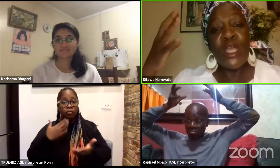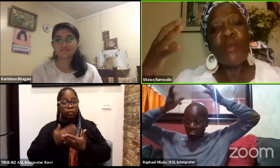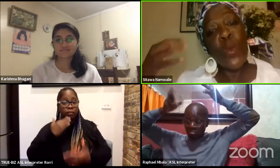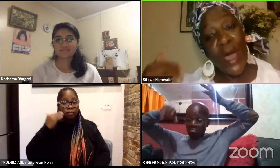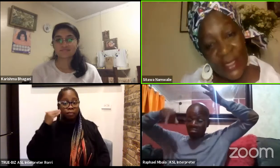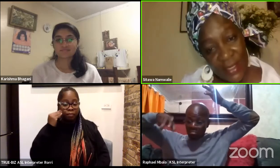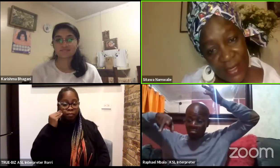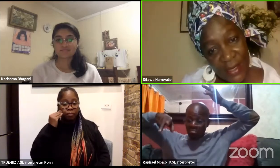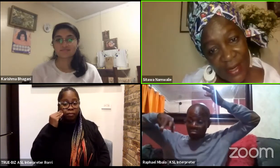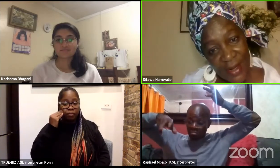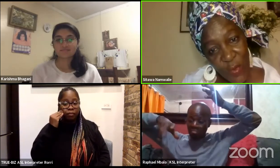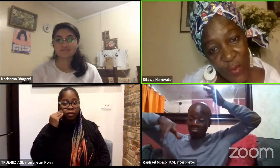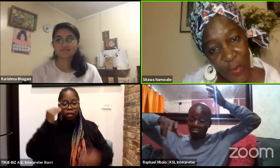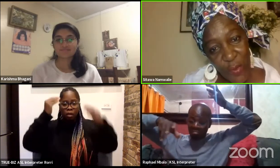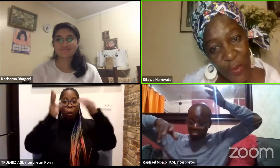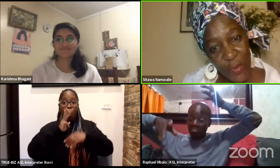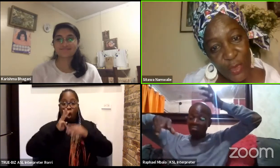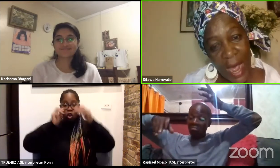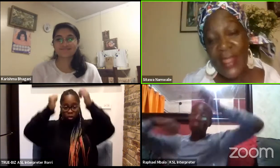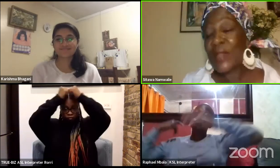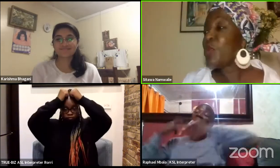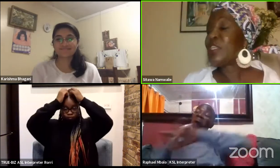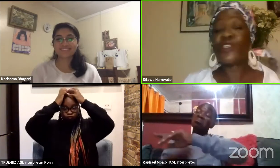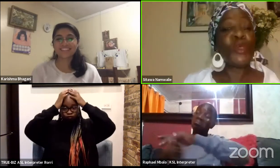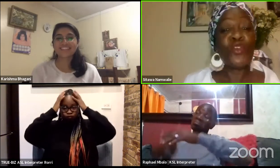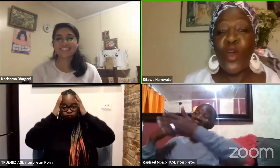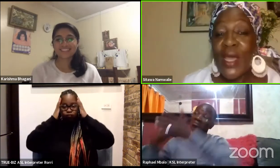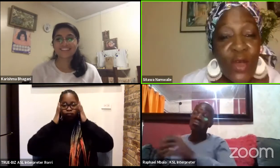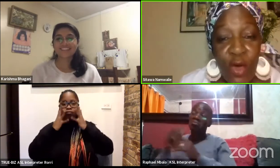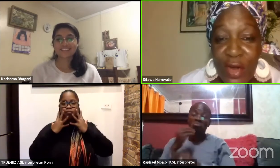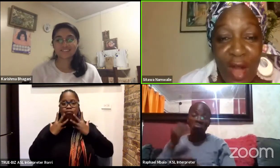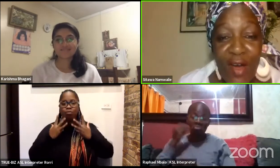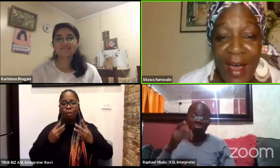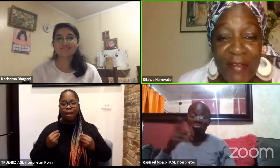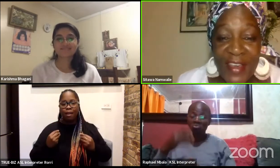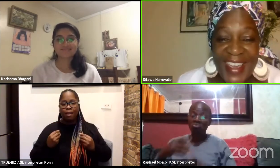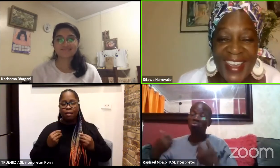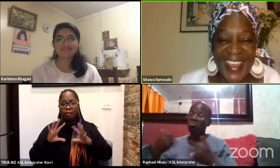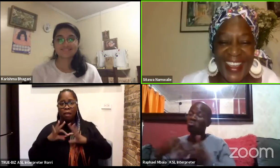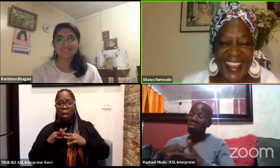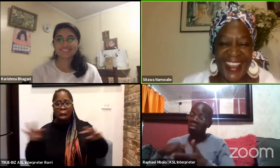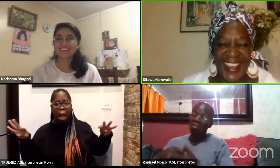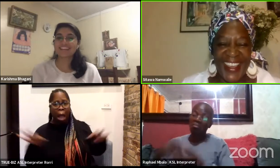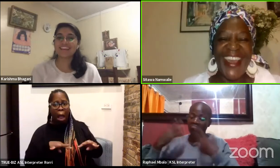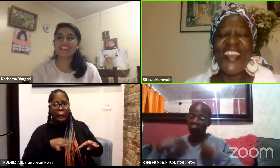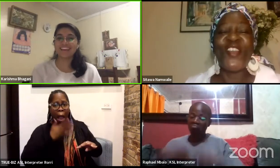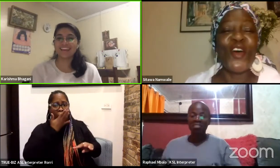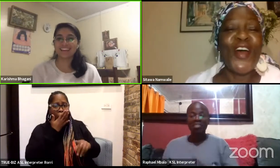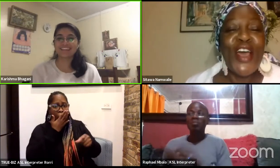we'd be wet and they would just be rolling on the ground laughing. (Karishma and Sitawa laugh)